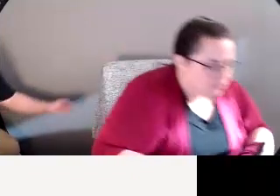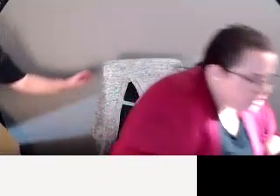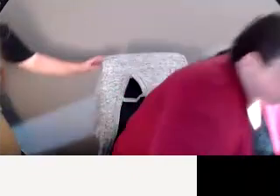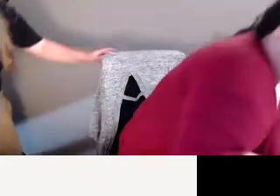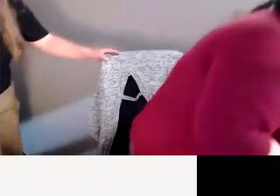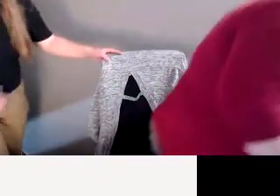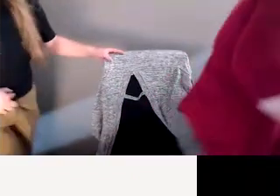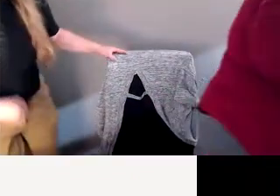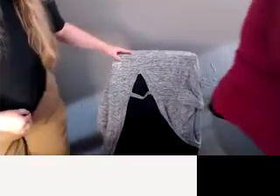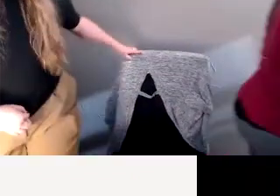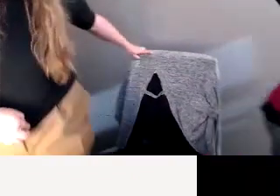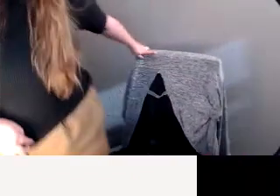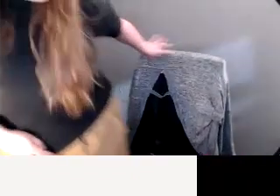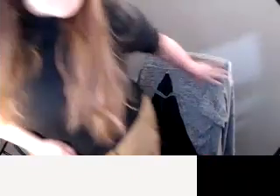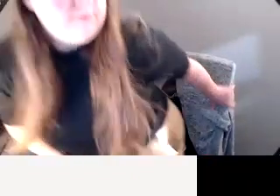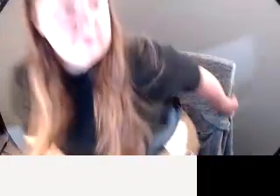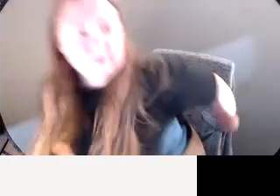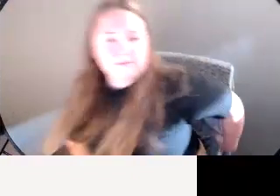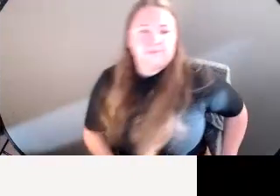All right.